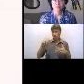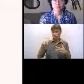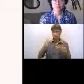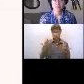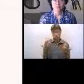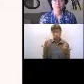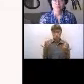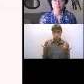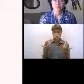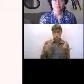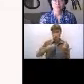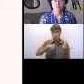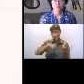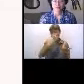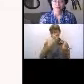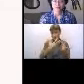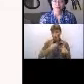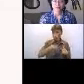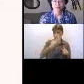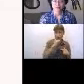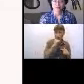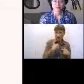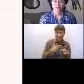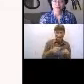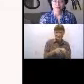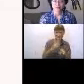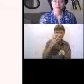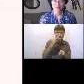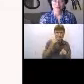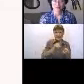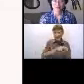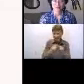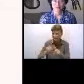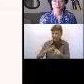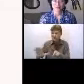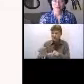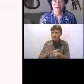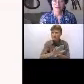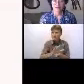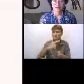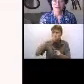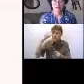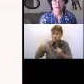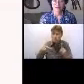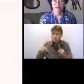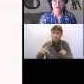being white hasn't had the same connotation. And as it relates to the economical, political